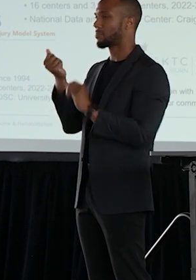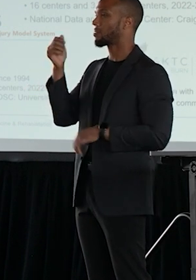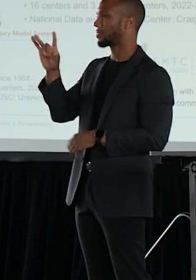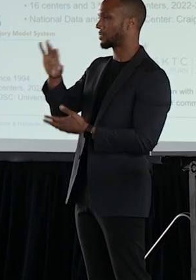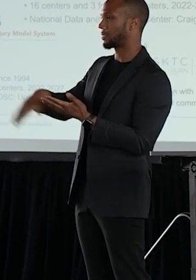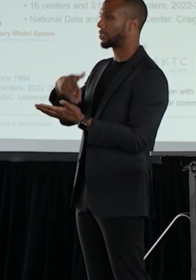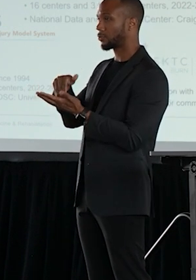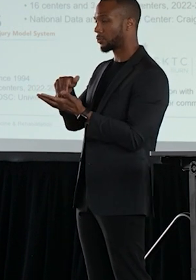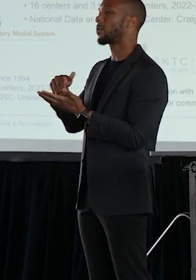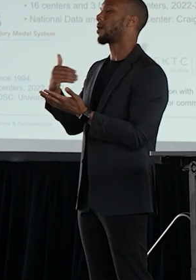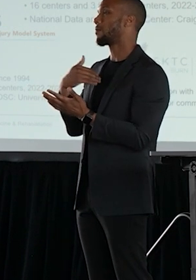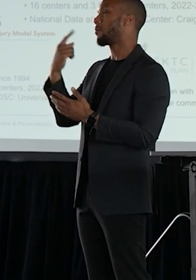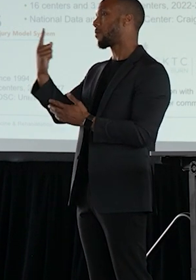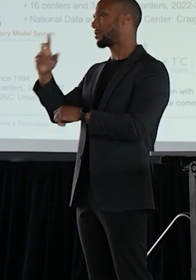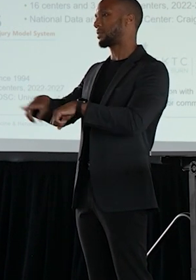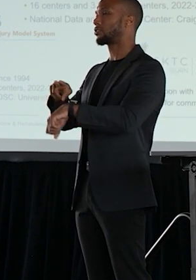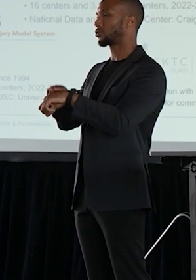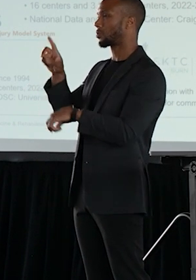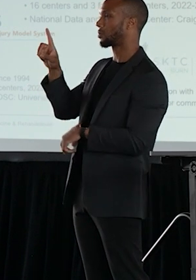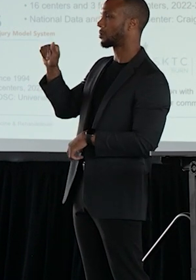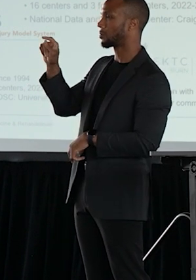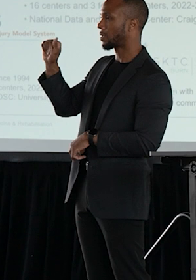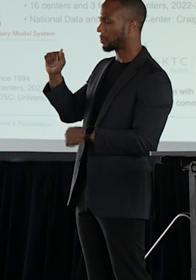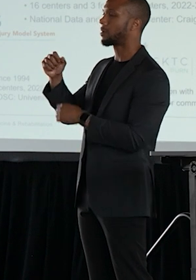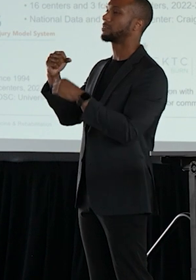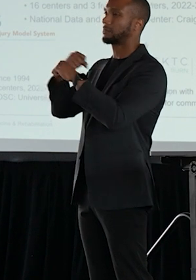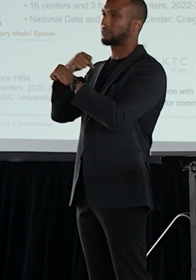there is one national data and statistical center. It's